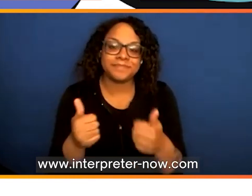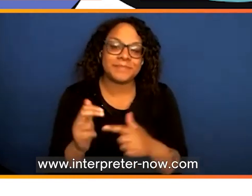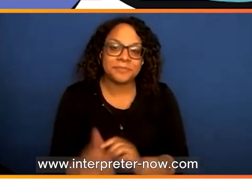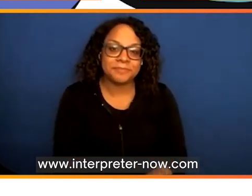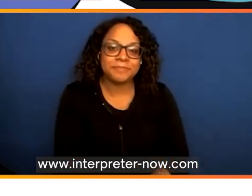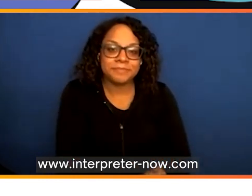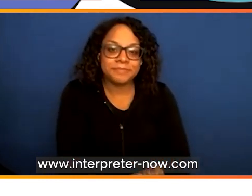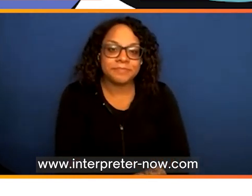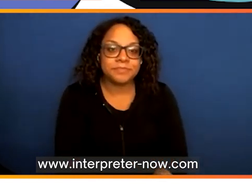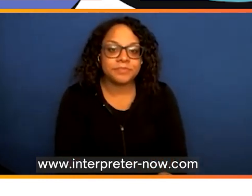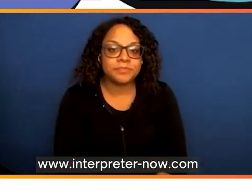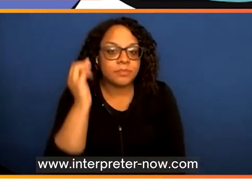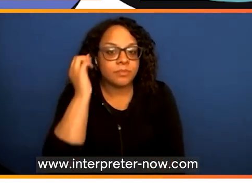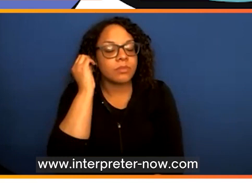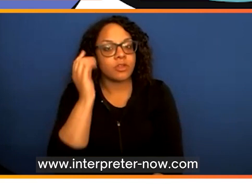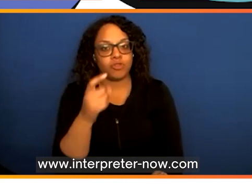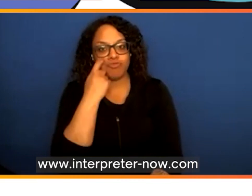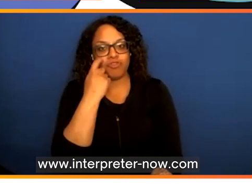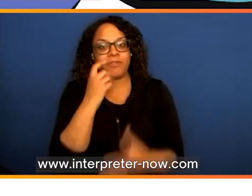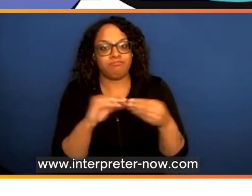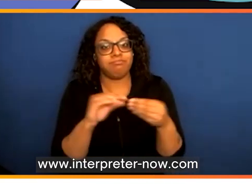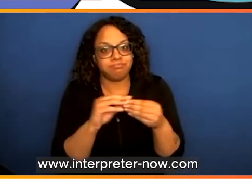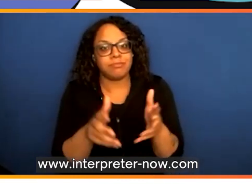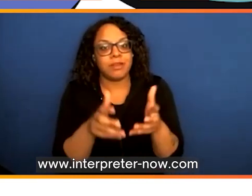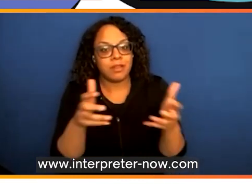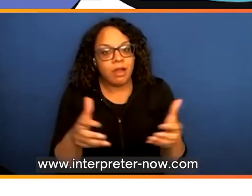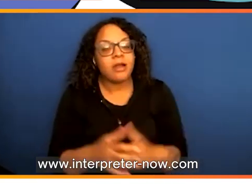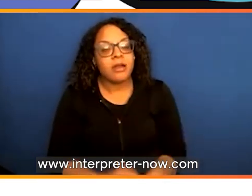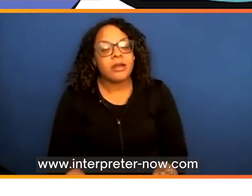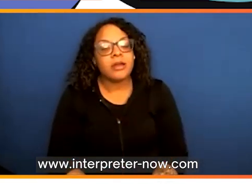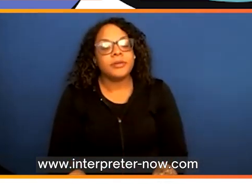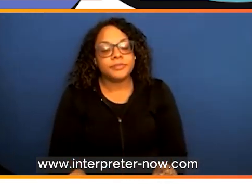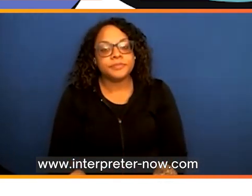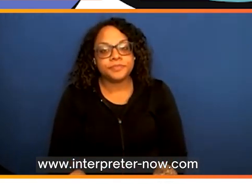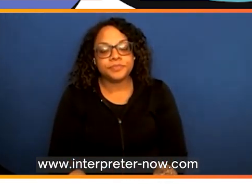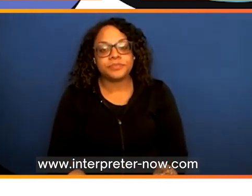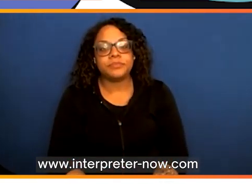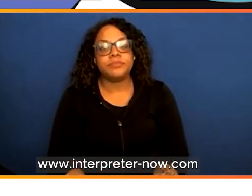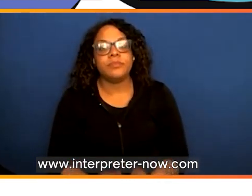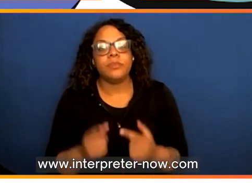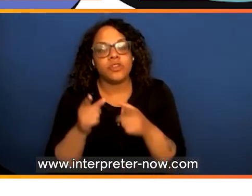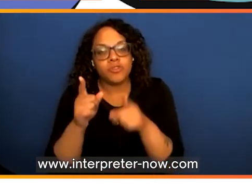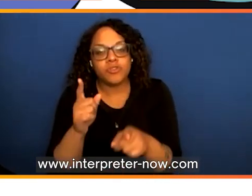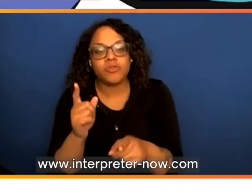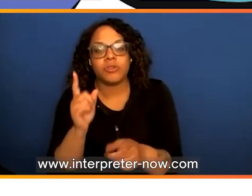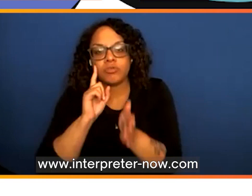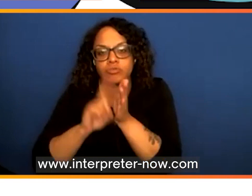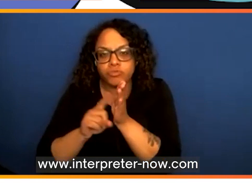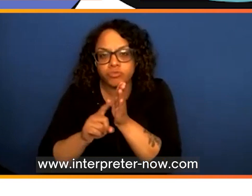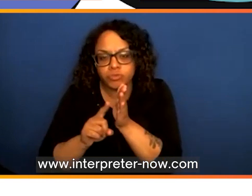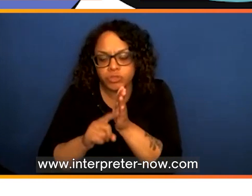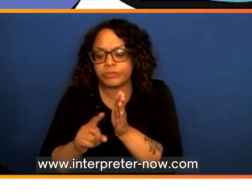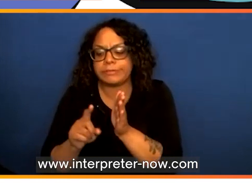Awesome. You talked about a lot there. One of the things that we found in our research,